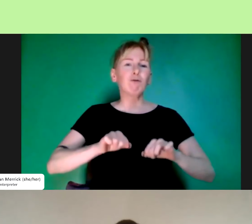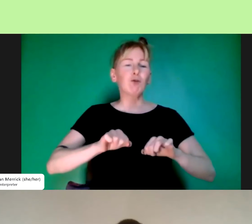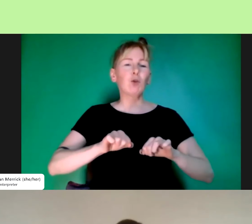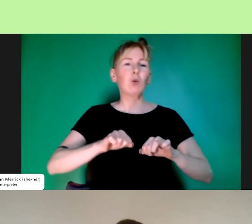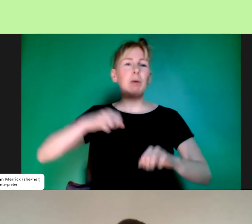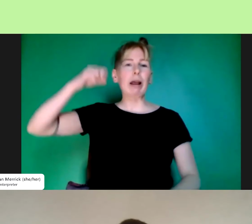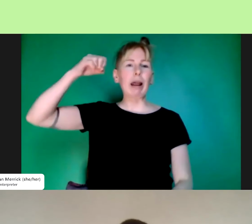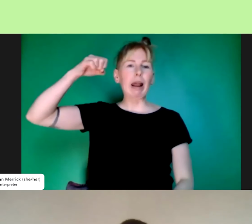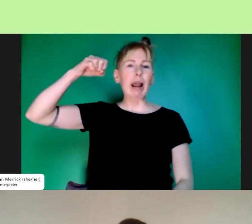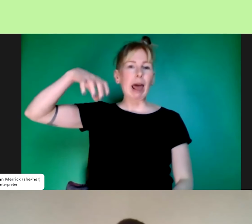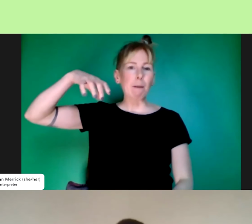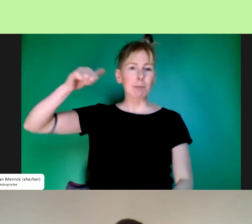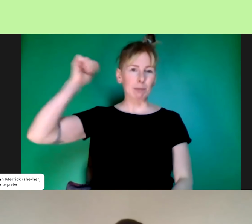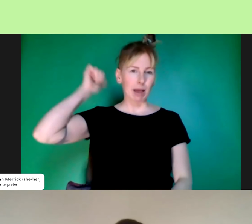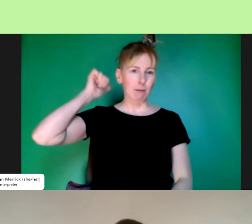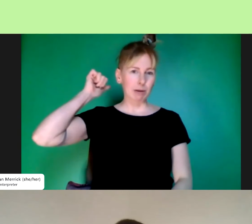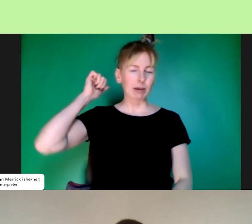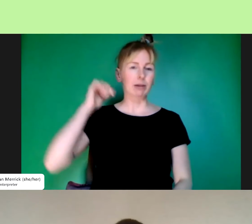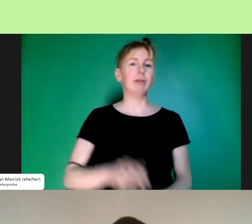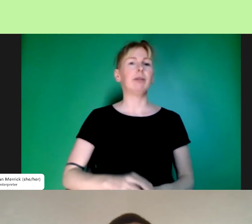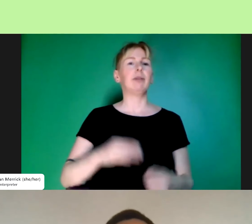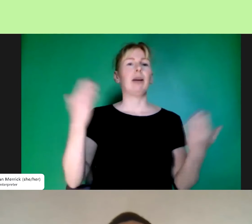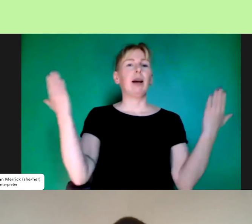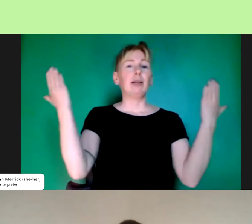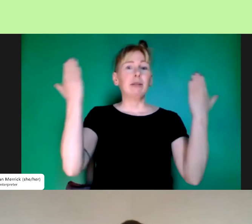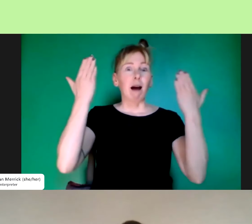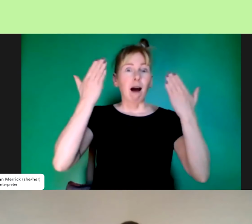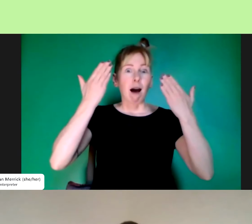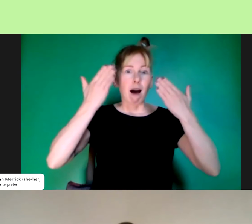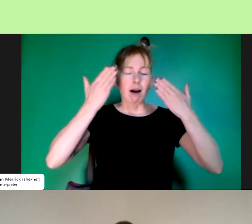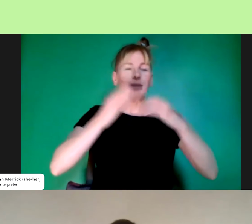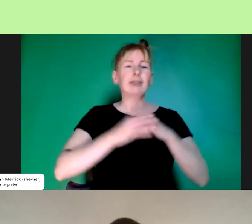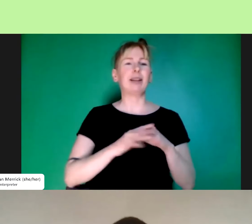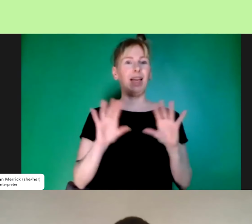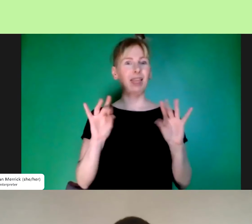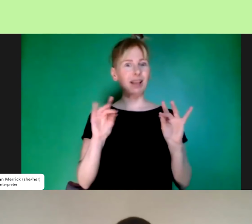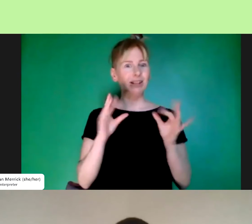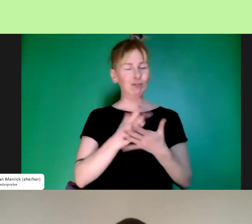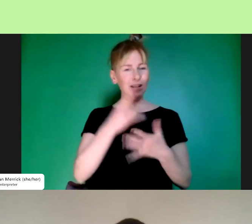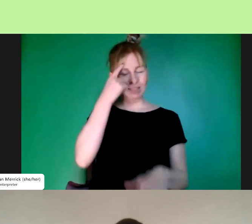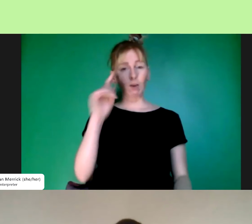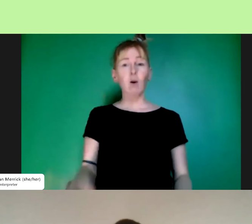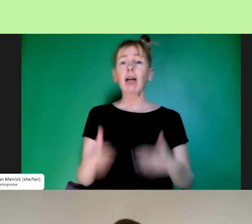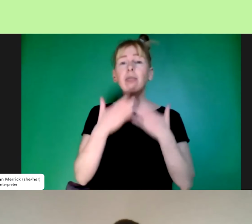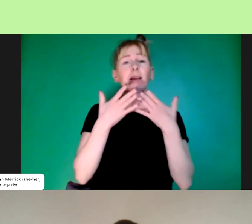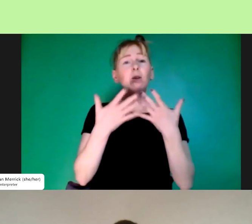darker. But that's about it, I think. Thank you so much, again for joining us today.